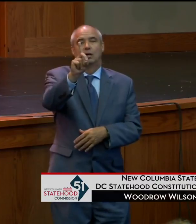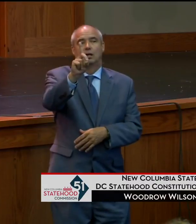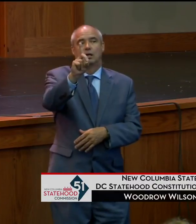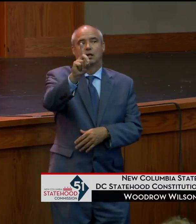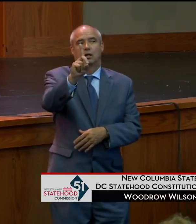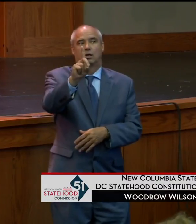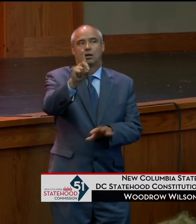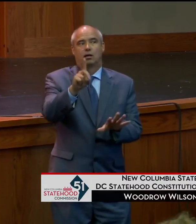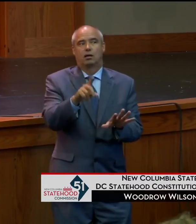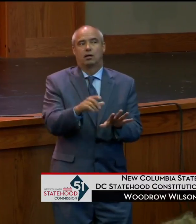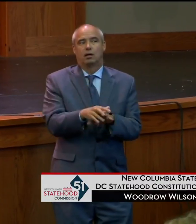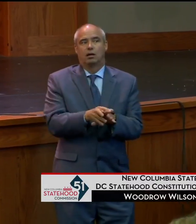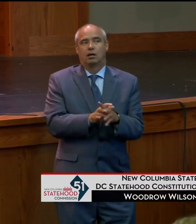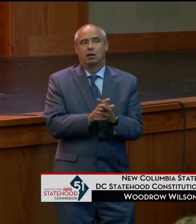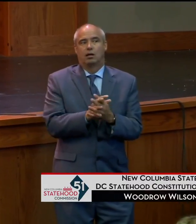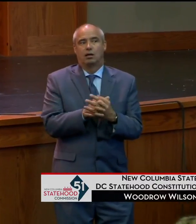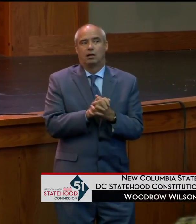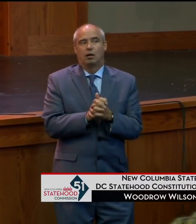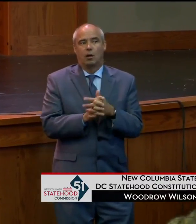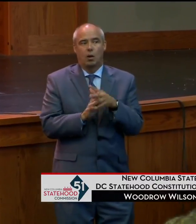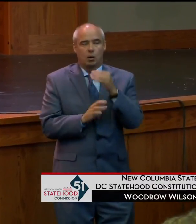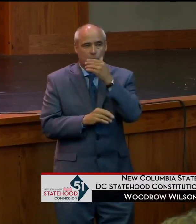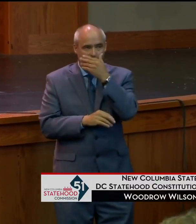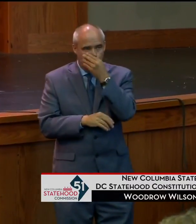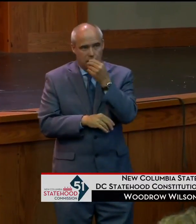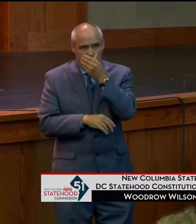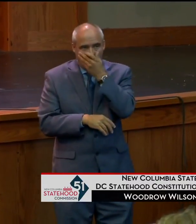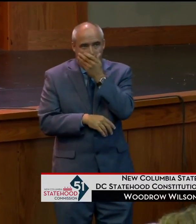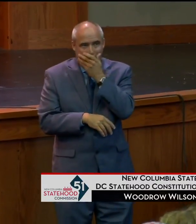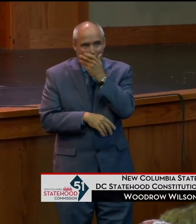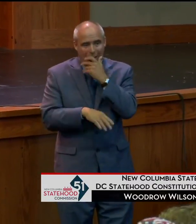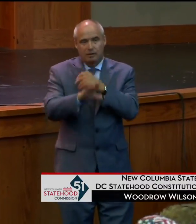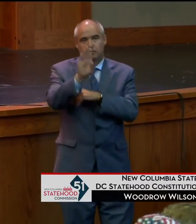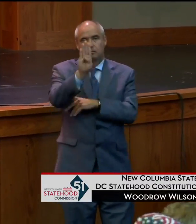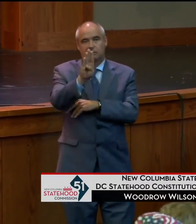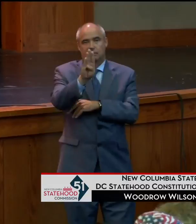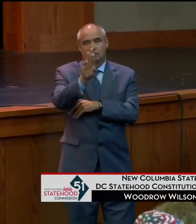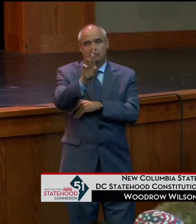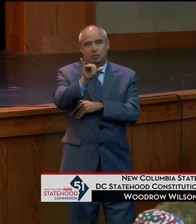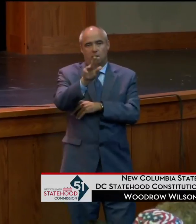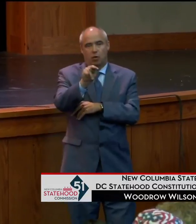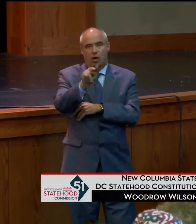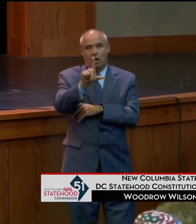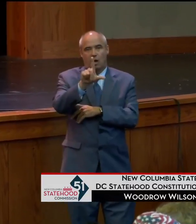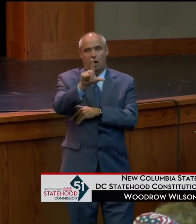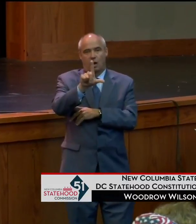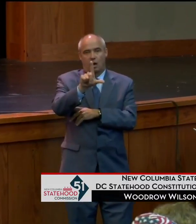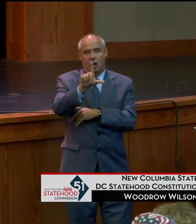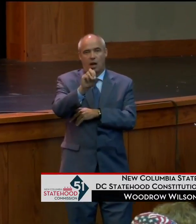OR I'M SORRY. BRIAN LOVE. ALL RIGHT.